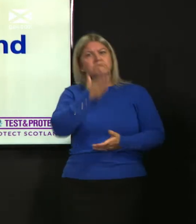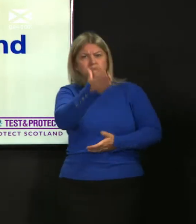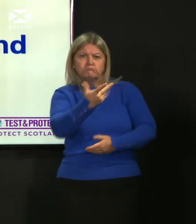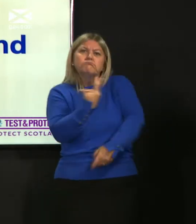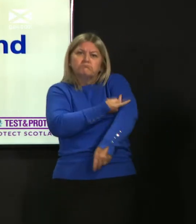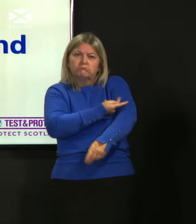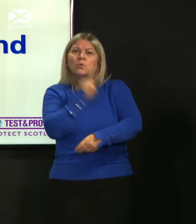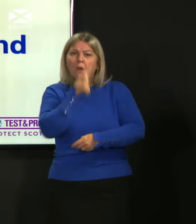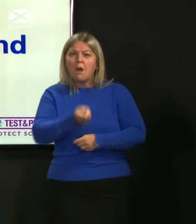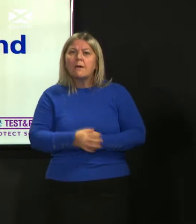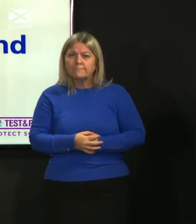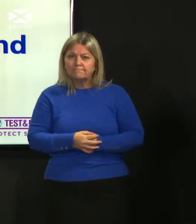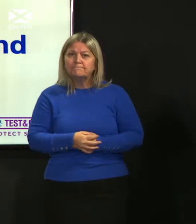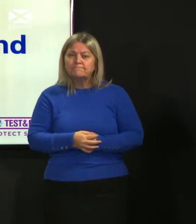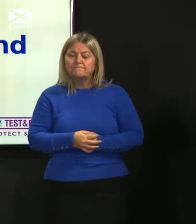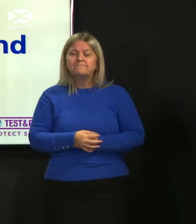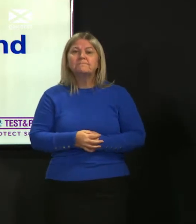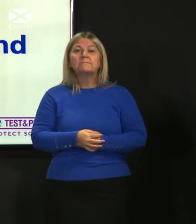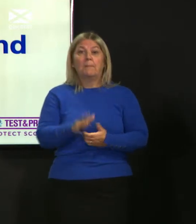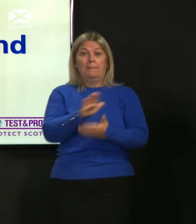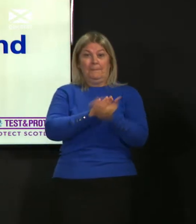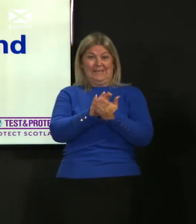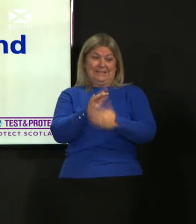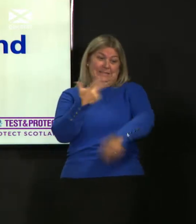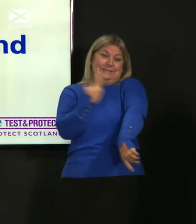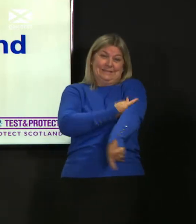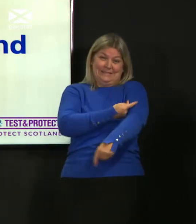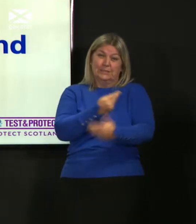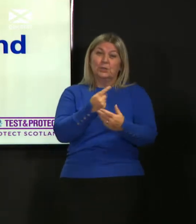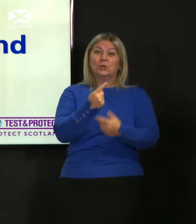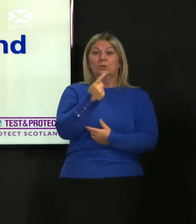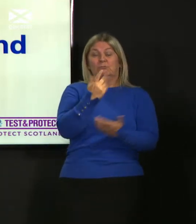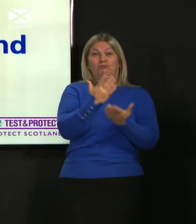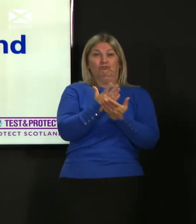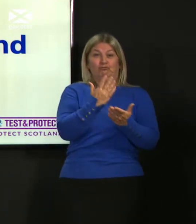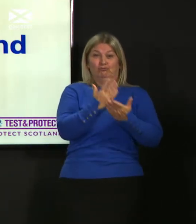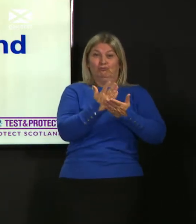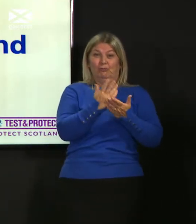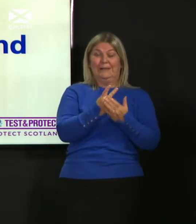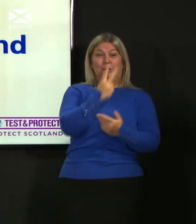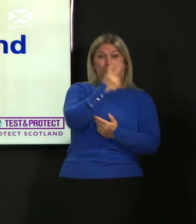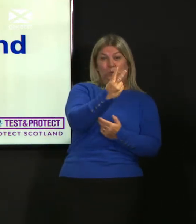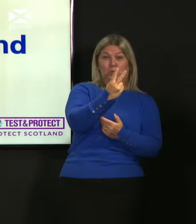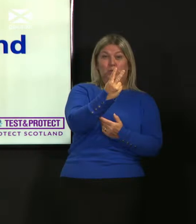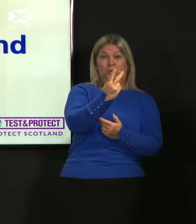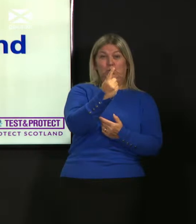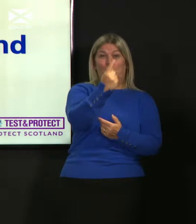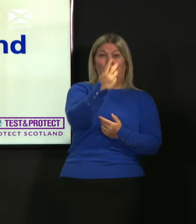means that we will be aiming to vaccinate two and a quarter million people. A 50% increase over